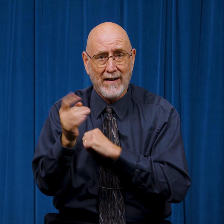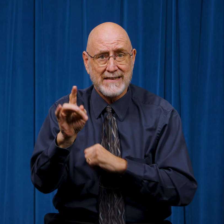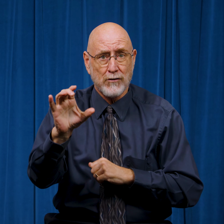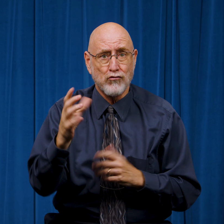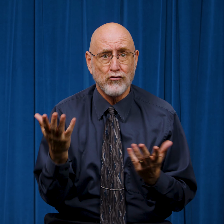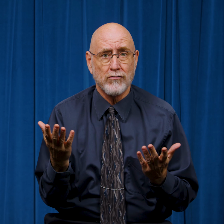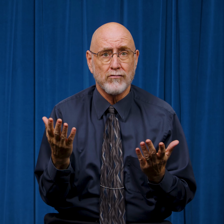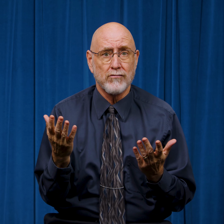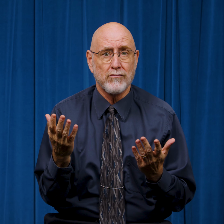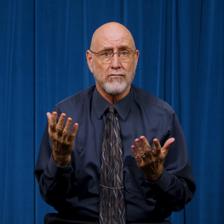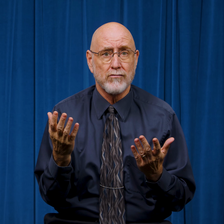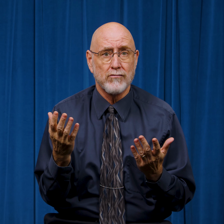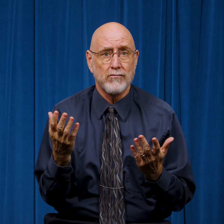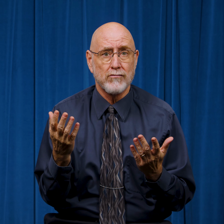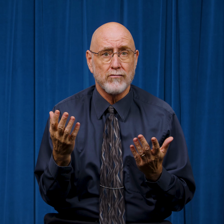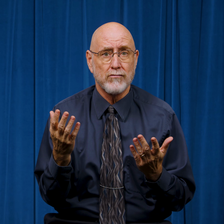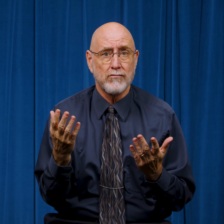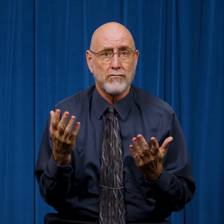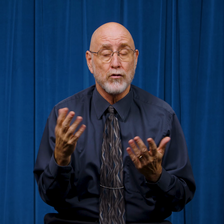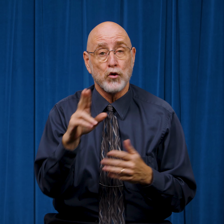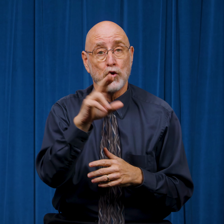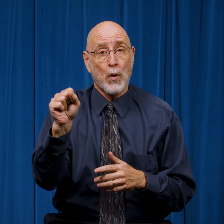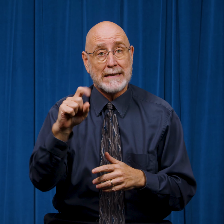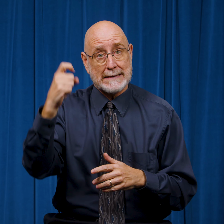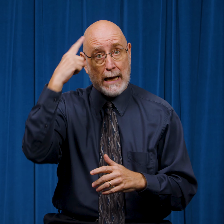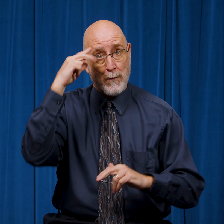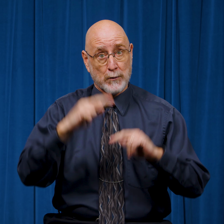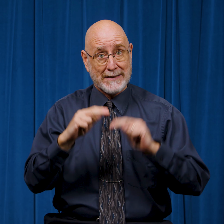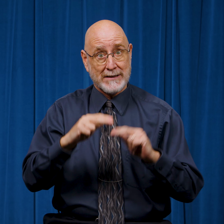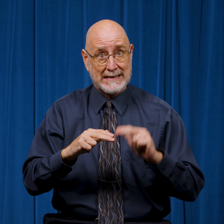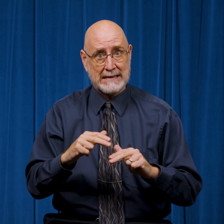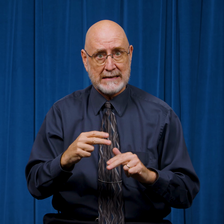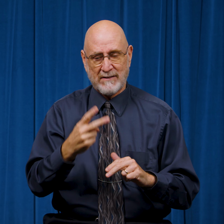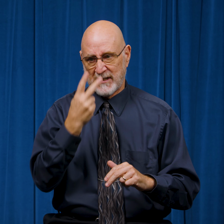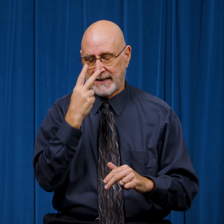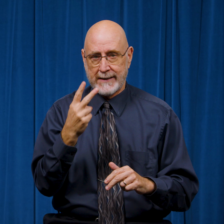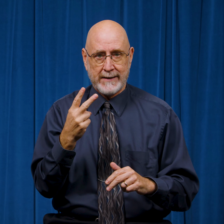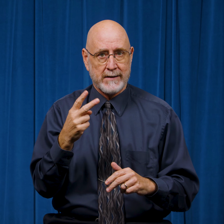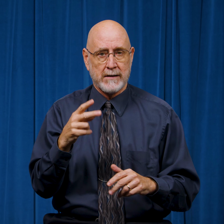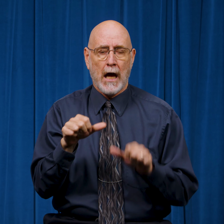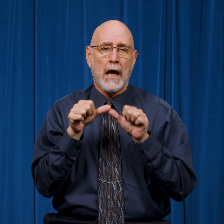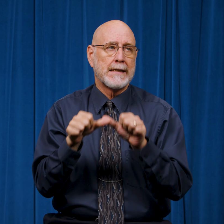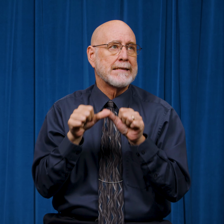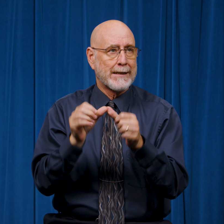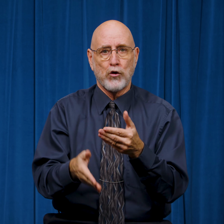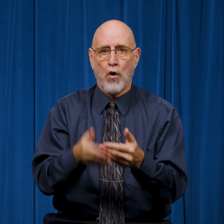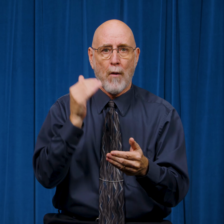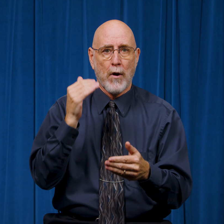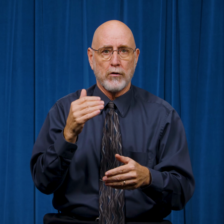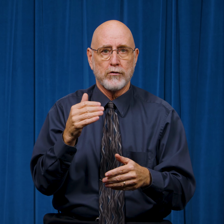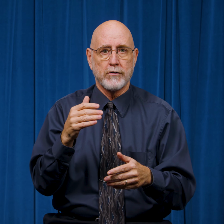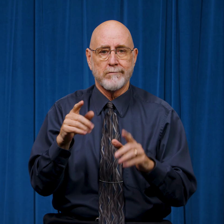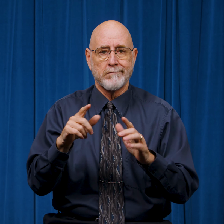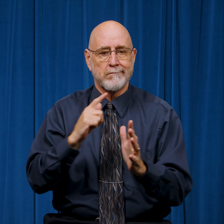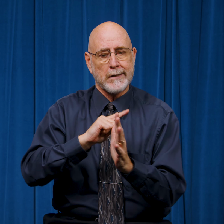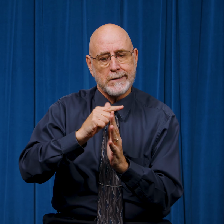The U.S. Capitol Building has seen an almost continual sequence of expansions,